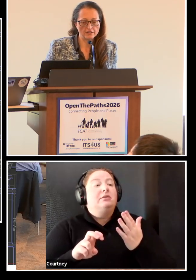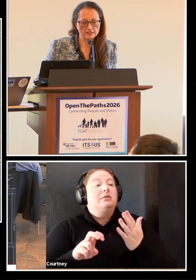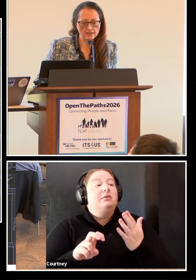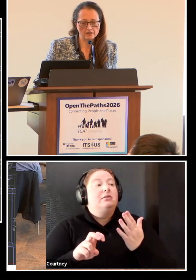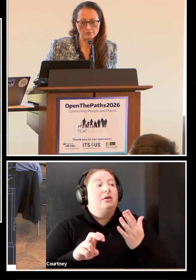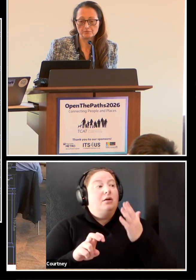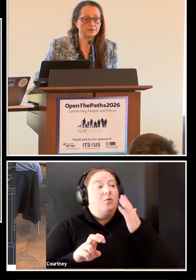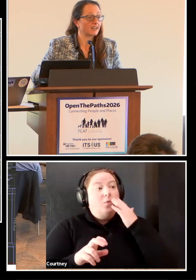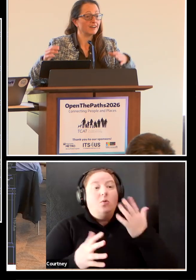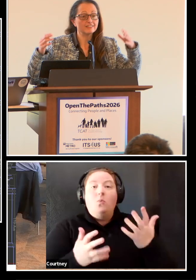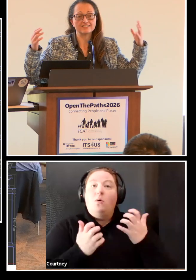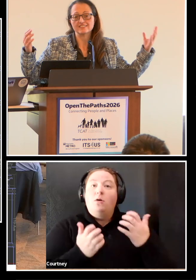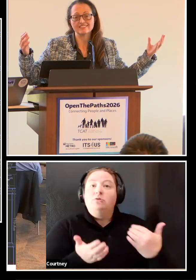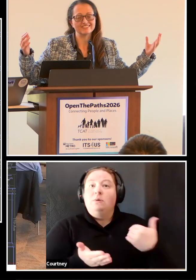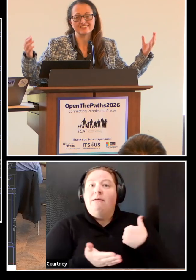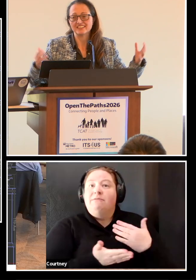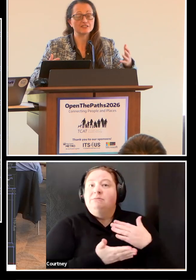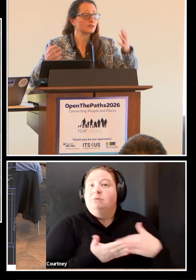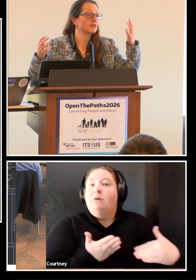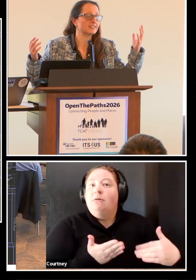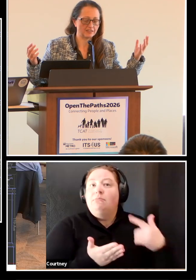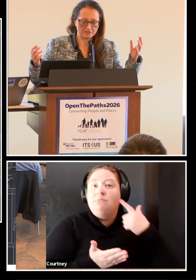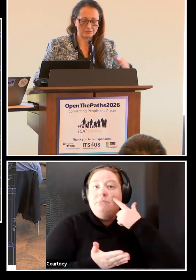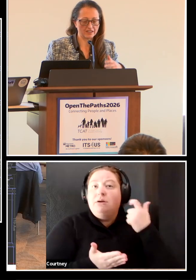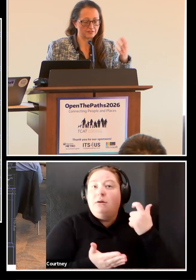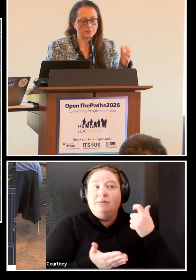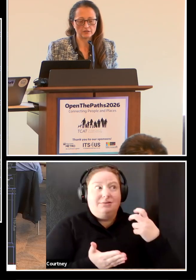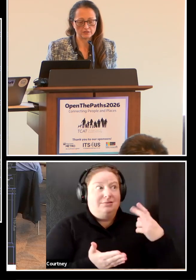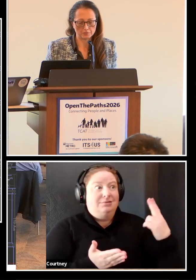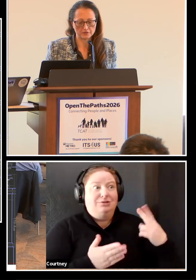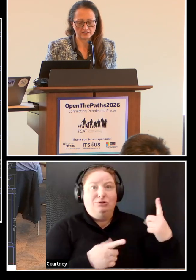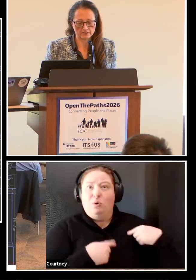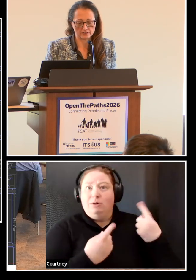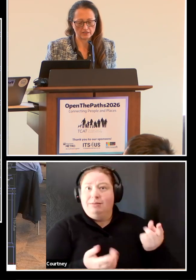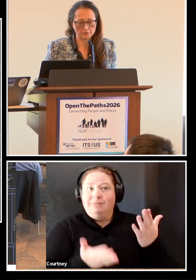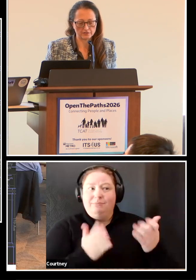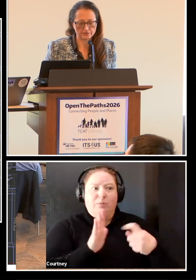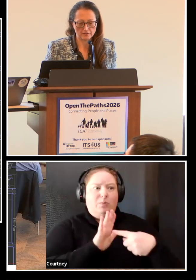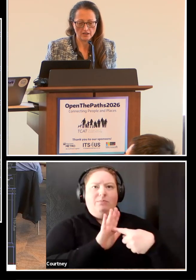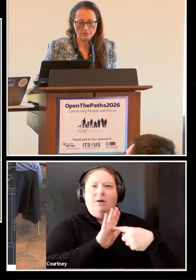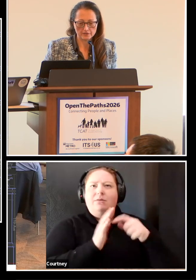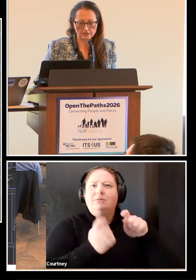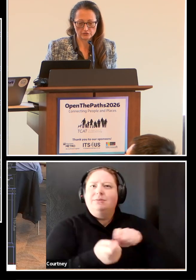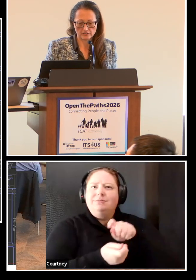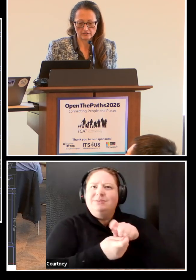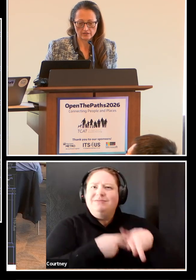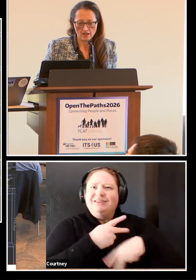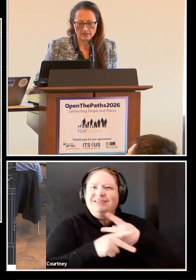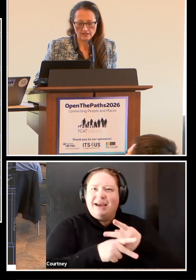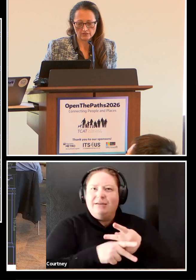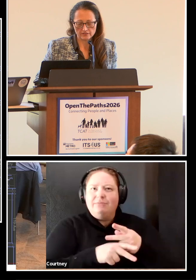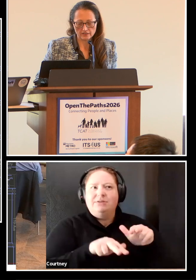having that because historically we might have modeled particular types of pedestrians. Now the